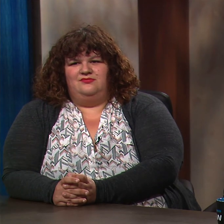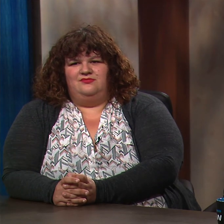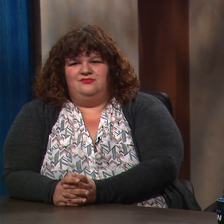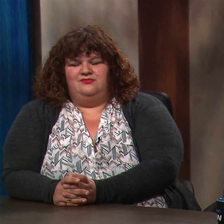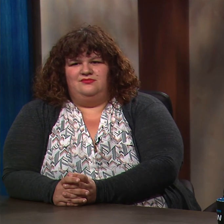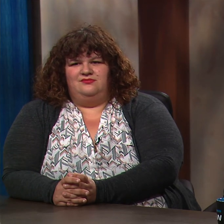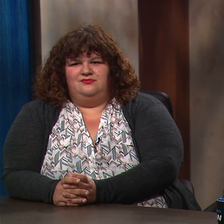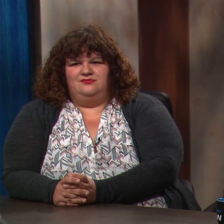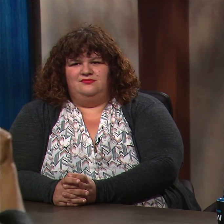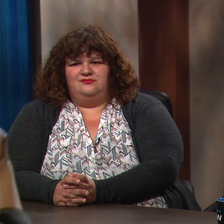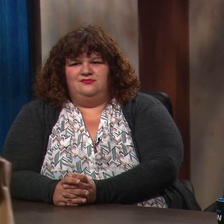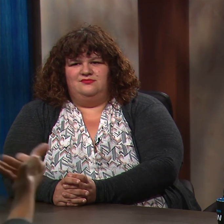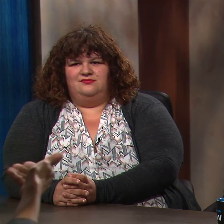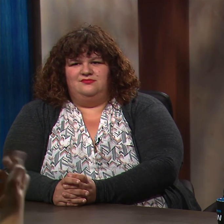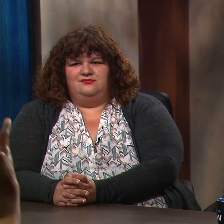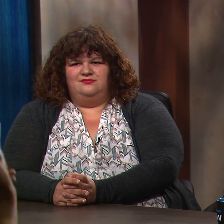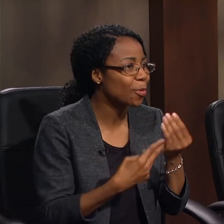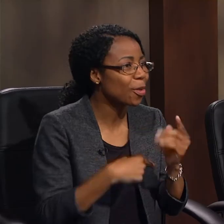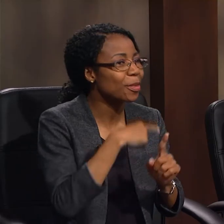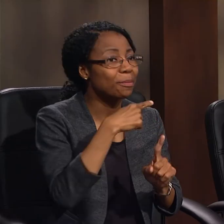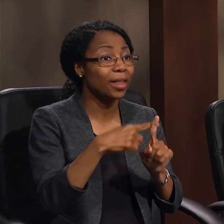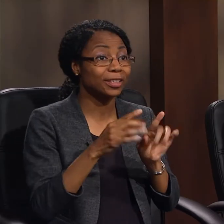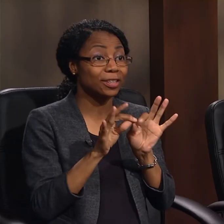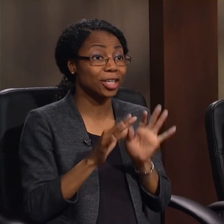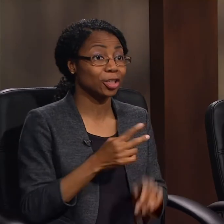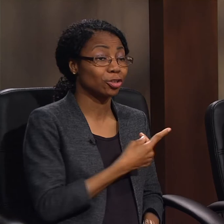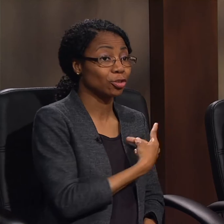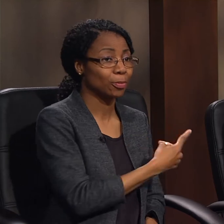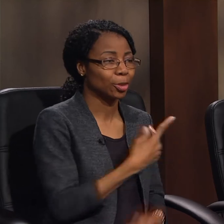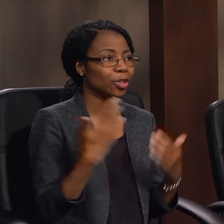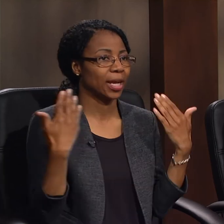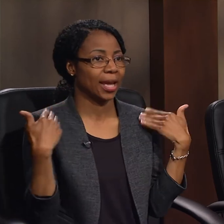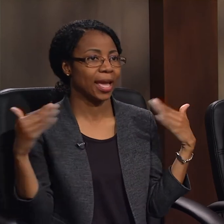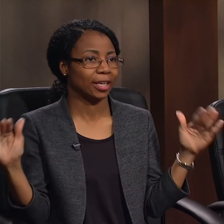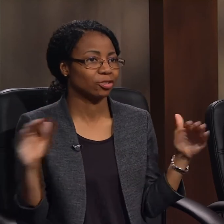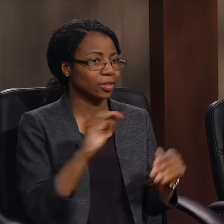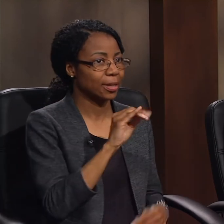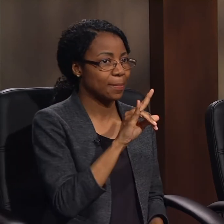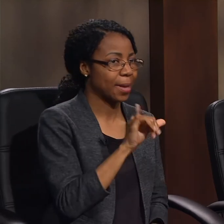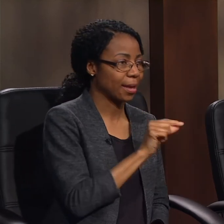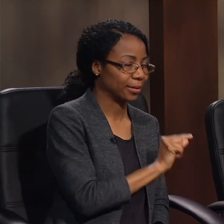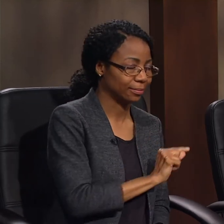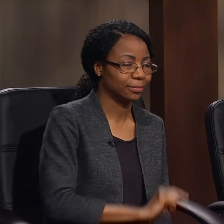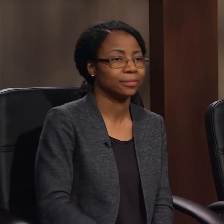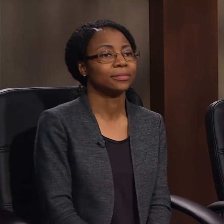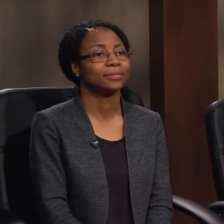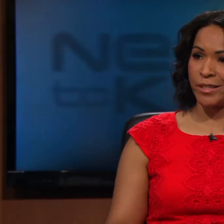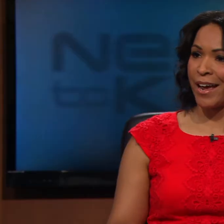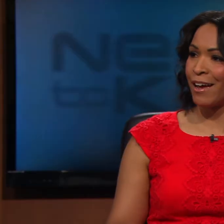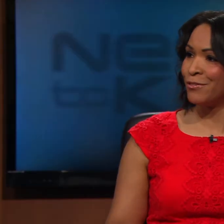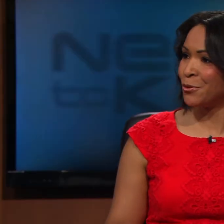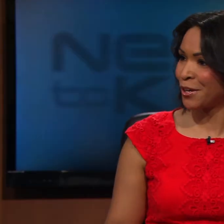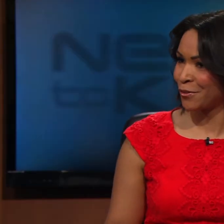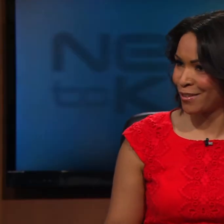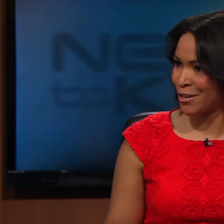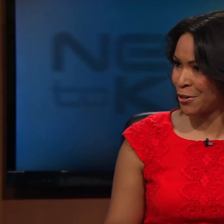WELCOME TO YOU BOTH AND TO OUR INTERPRETERS TODAY - ANGELA HAUSER AND MANDY MOTHERSELL. AND IT'S GREAT TO HAVE YOU HERE, THANK YOU.